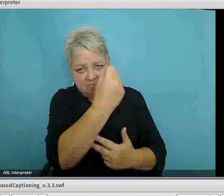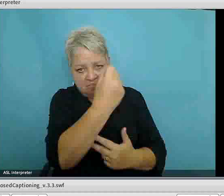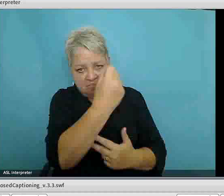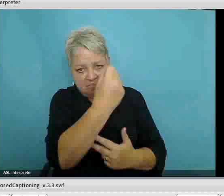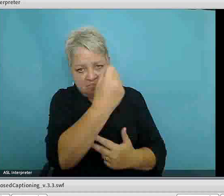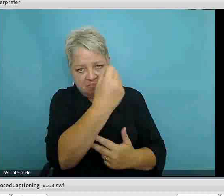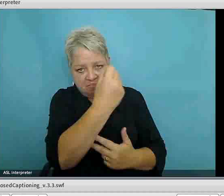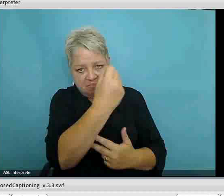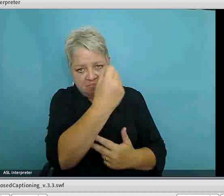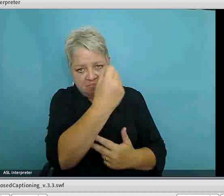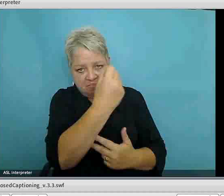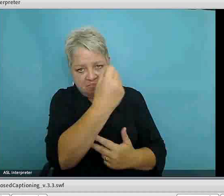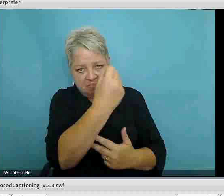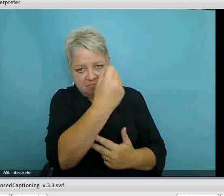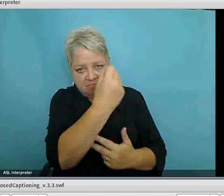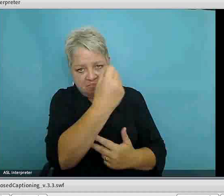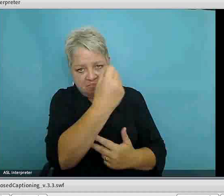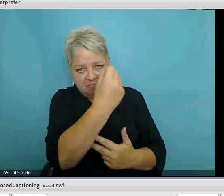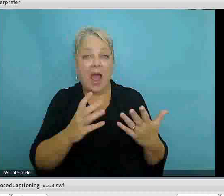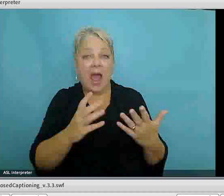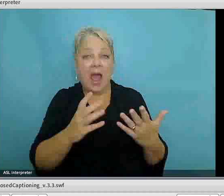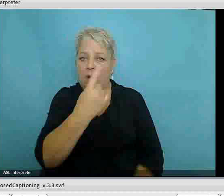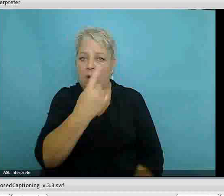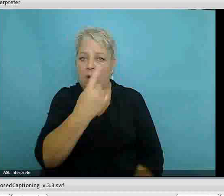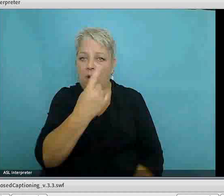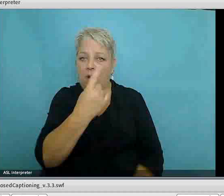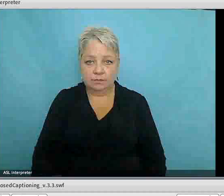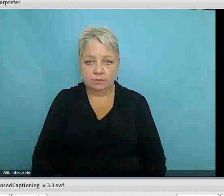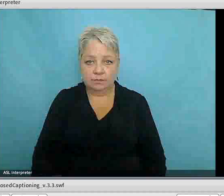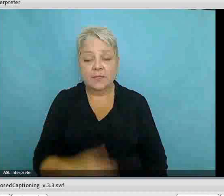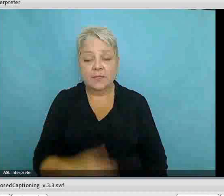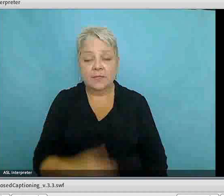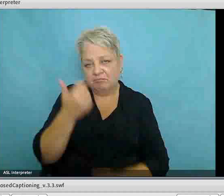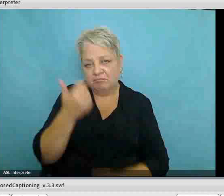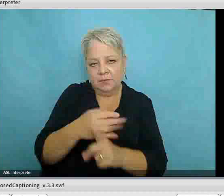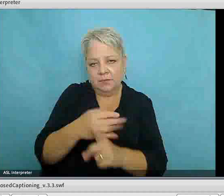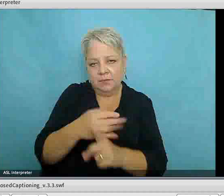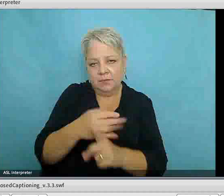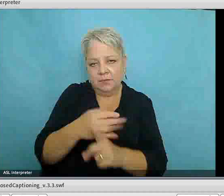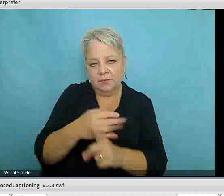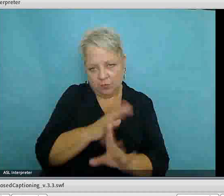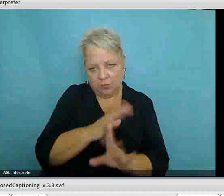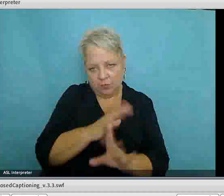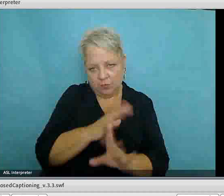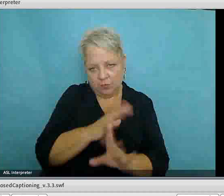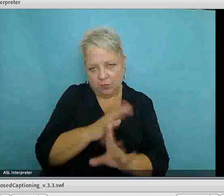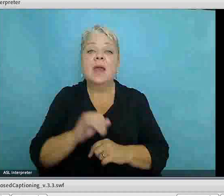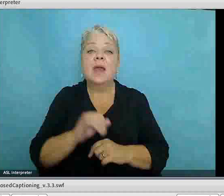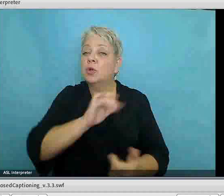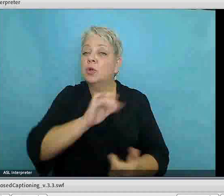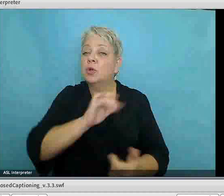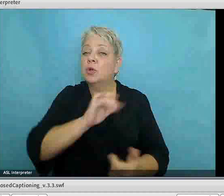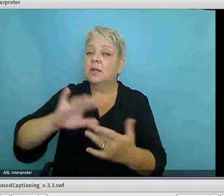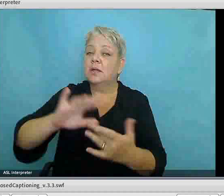They can also contact SHINE, and SHINE can also help them to enroll if they're eligible